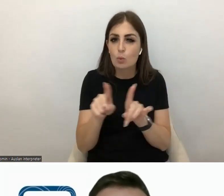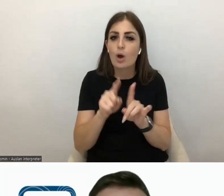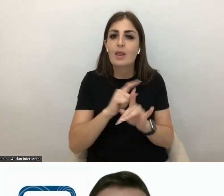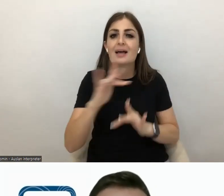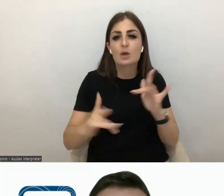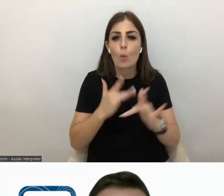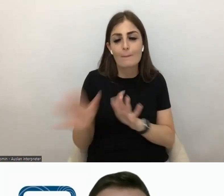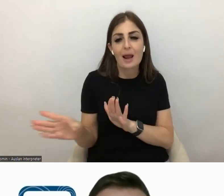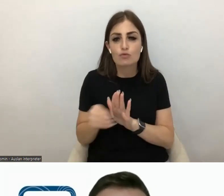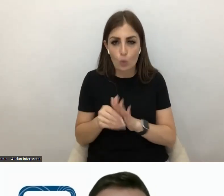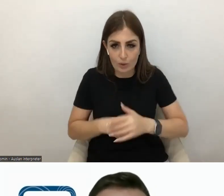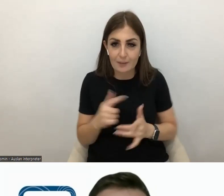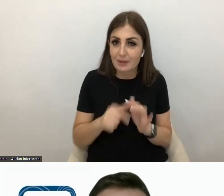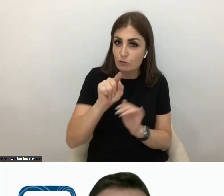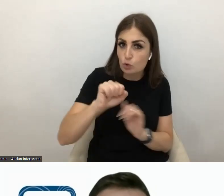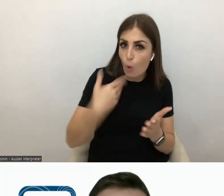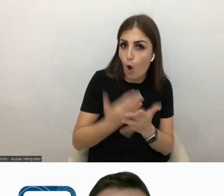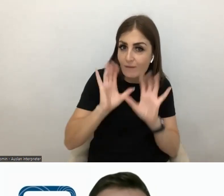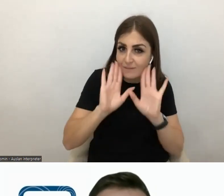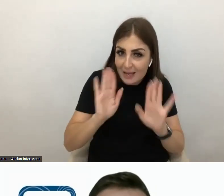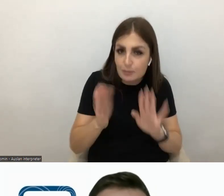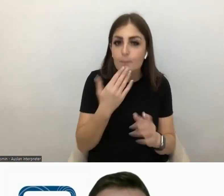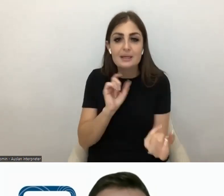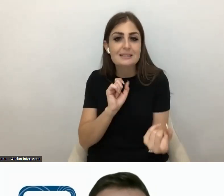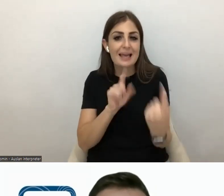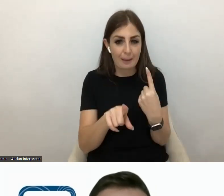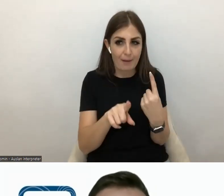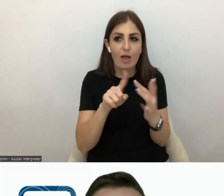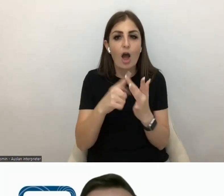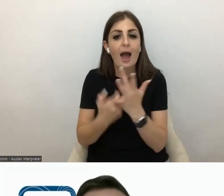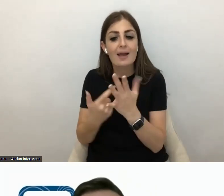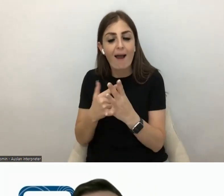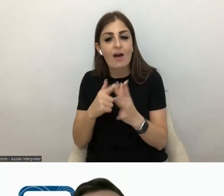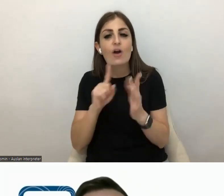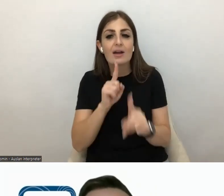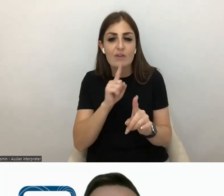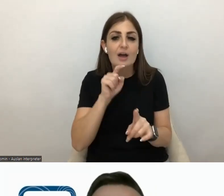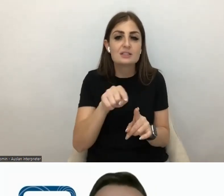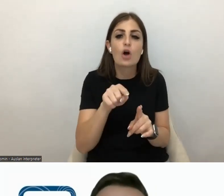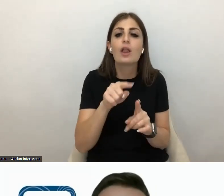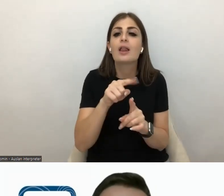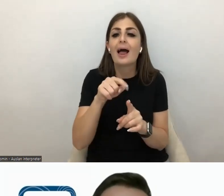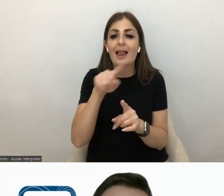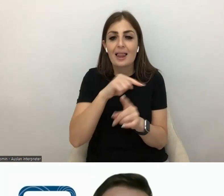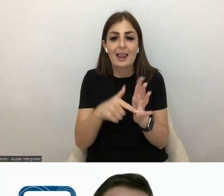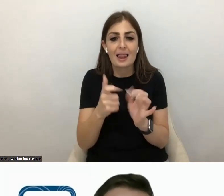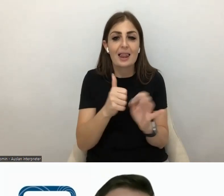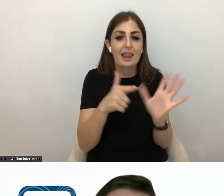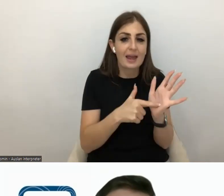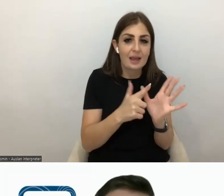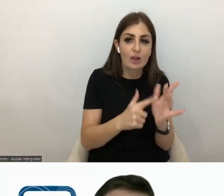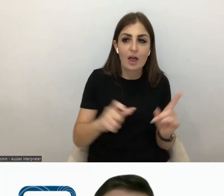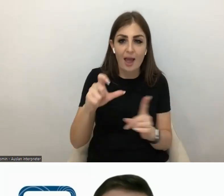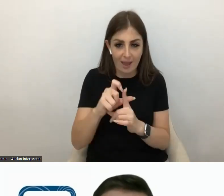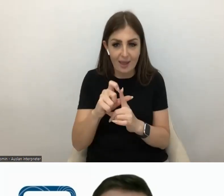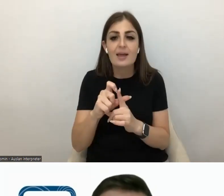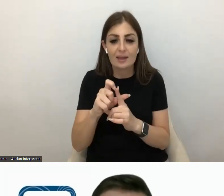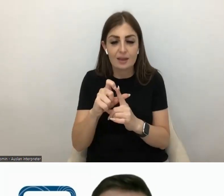If you are joining us on Facebook, please email IERadvice@legalaid.qld.gov.au us to